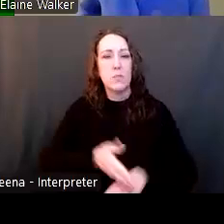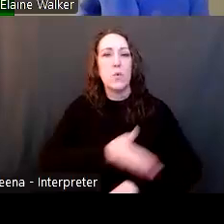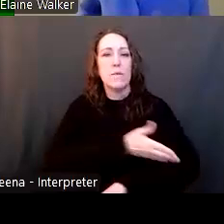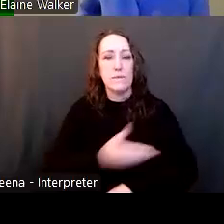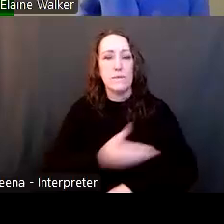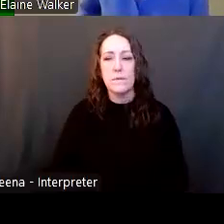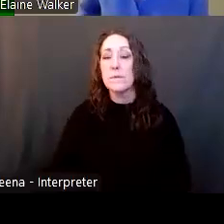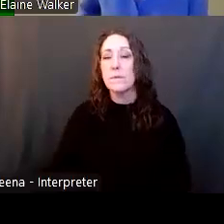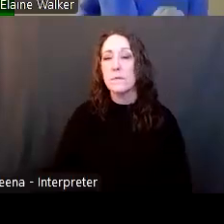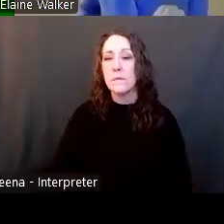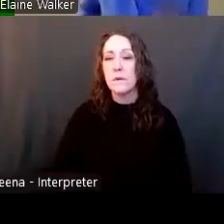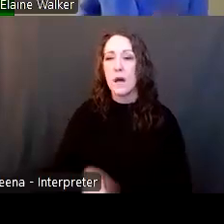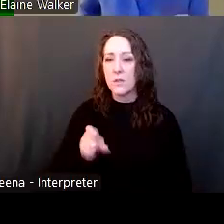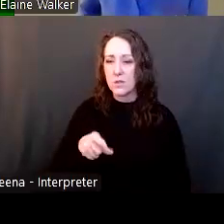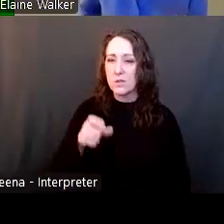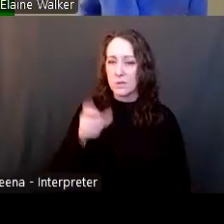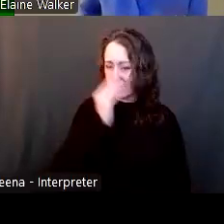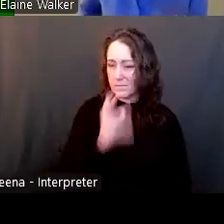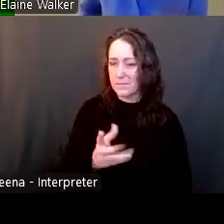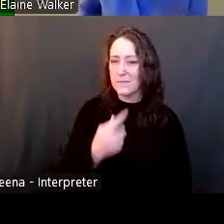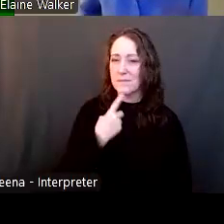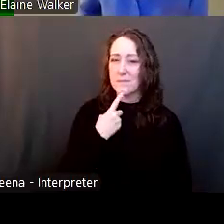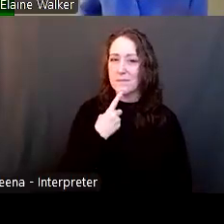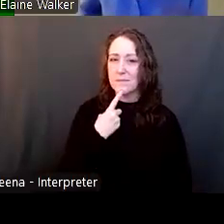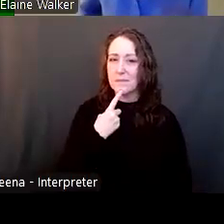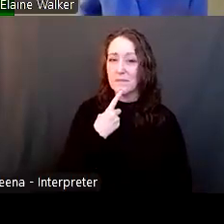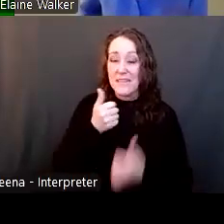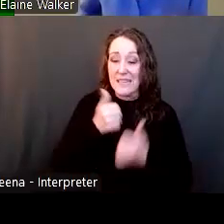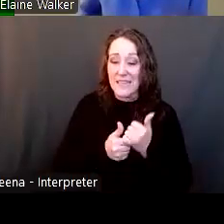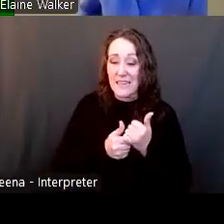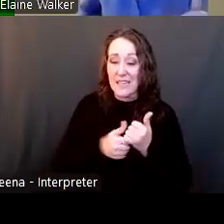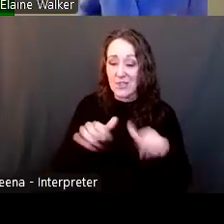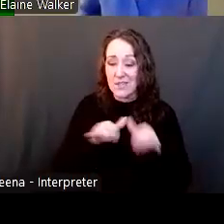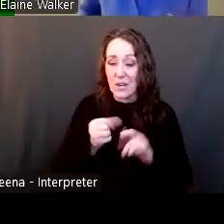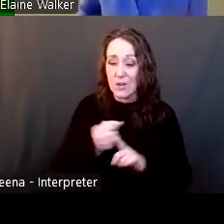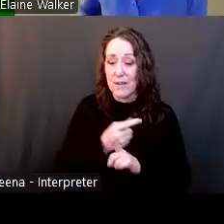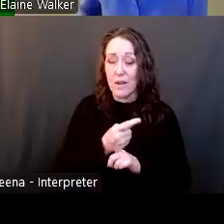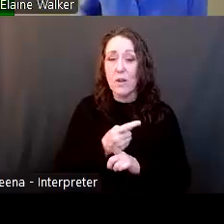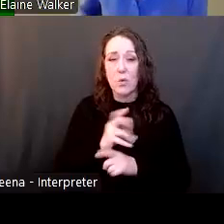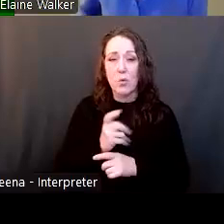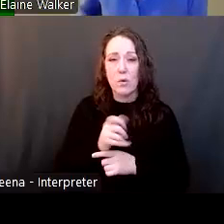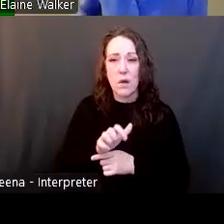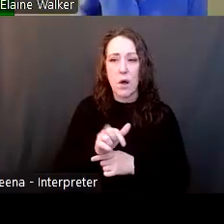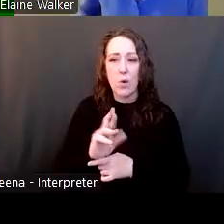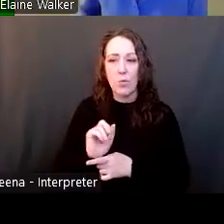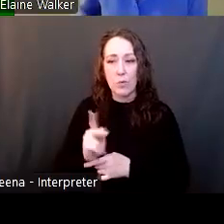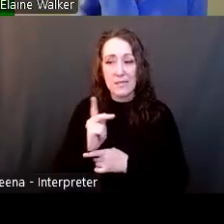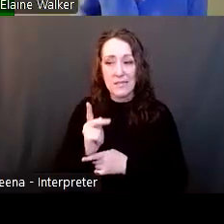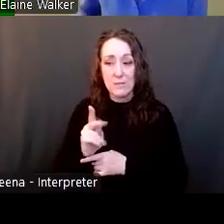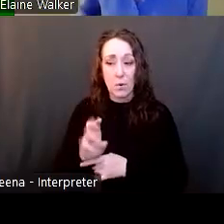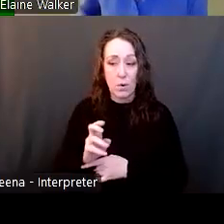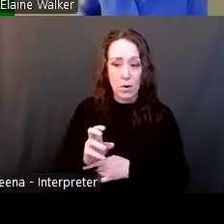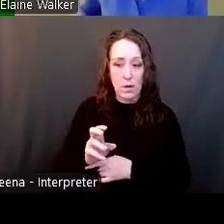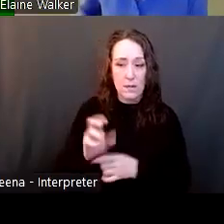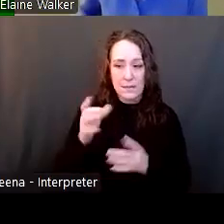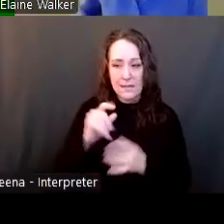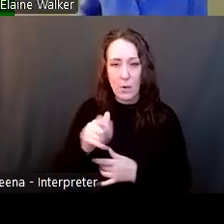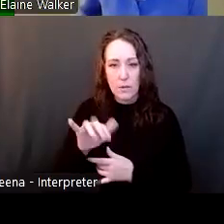should note that for each standard deviation in cortisol risk for psychosis increased 17.5 times